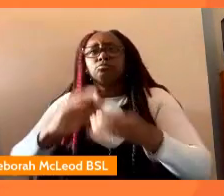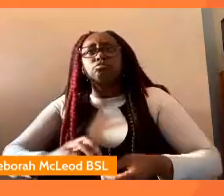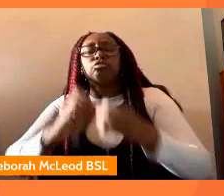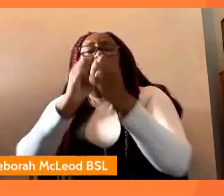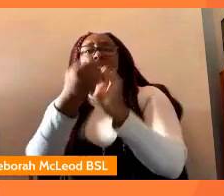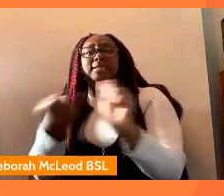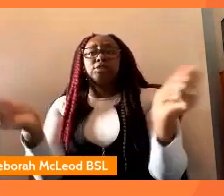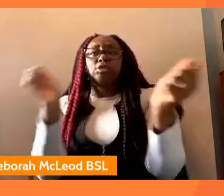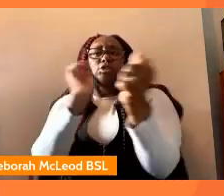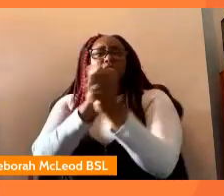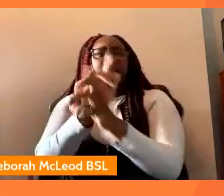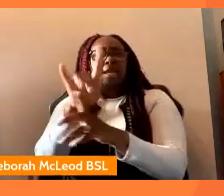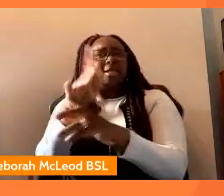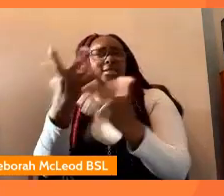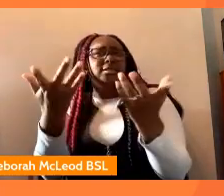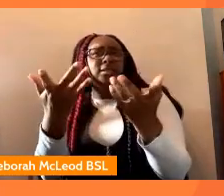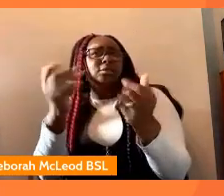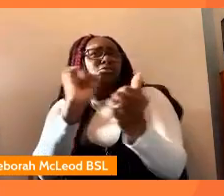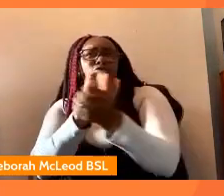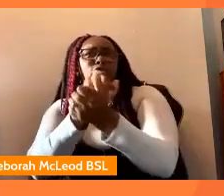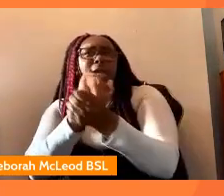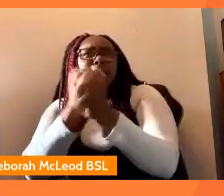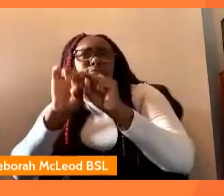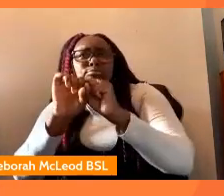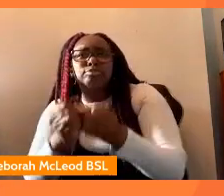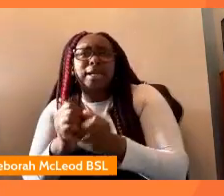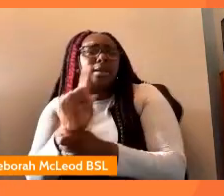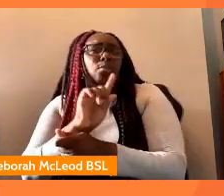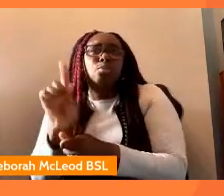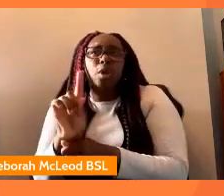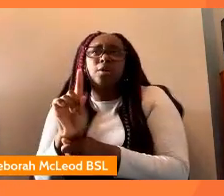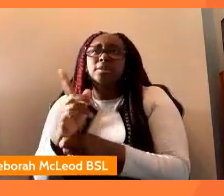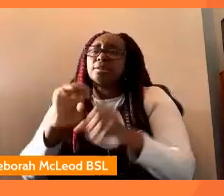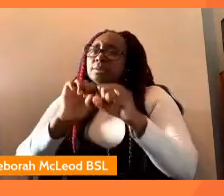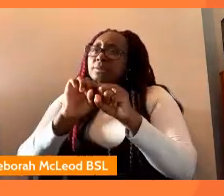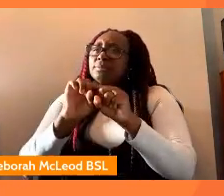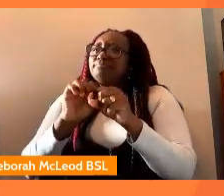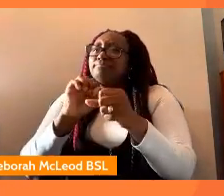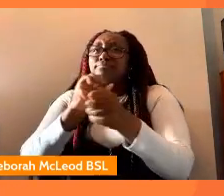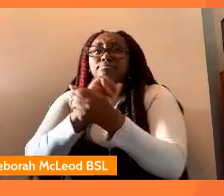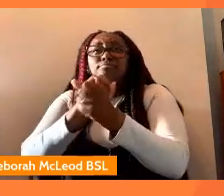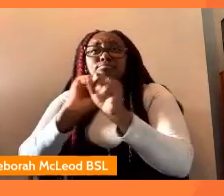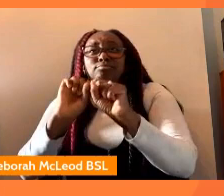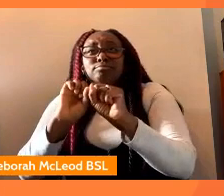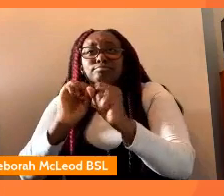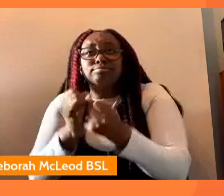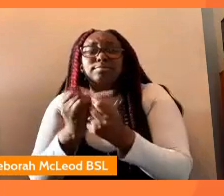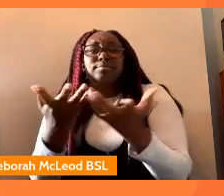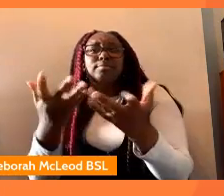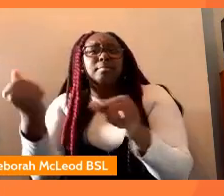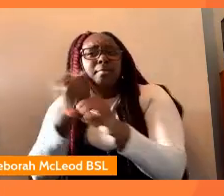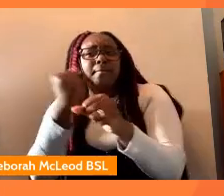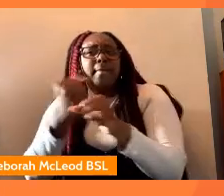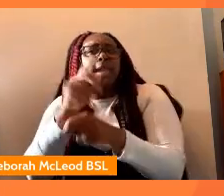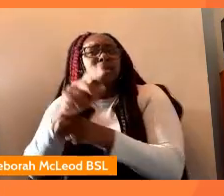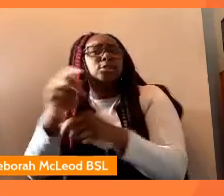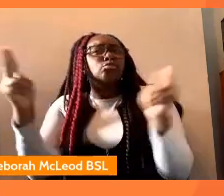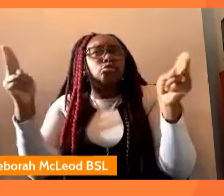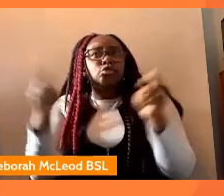But what chains are there left to break and what chains are there left to make? Just going to show you a short video.